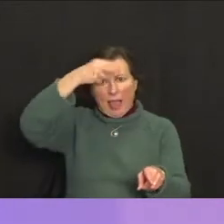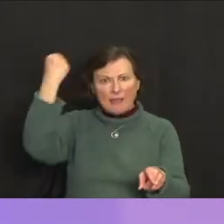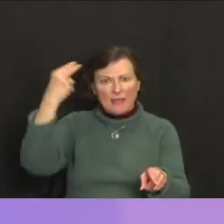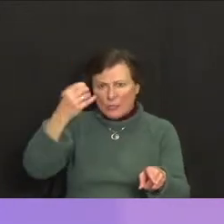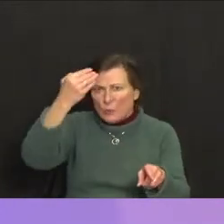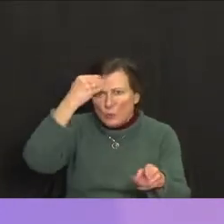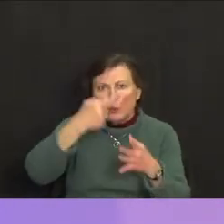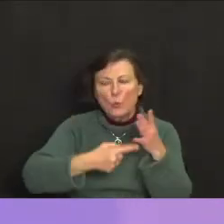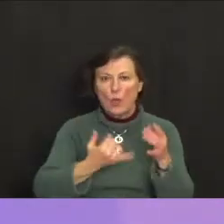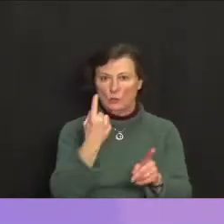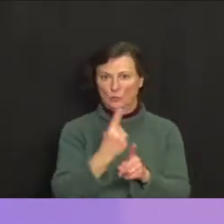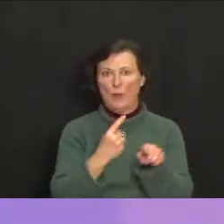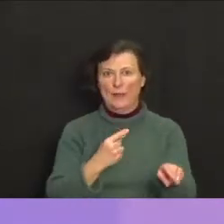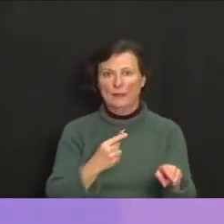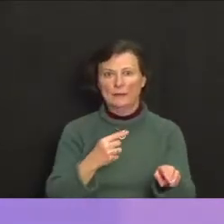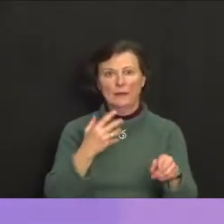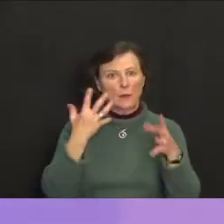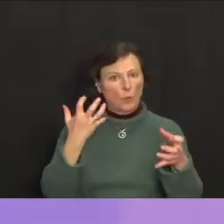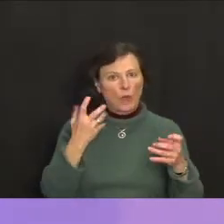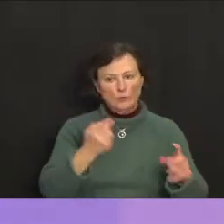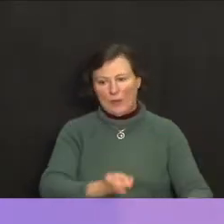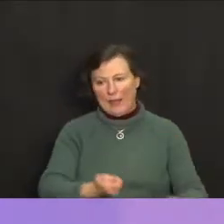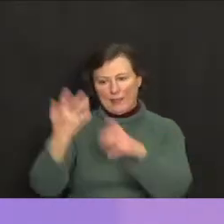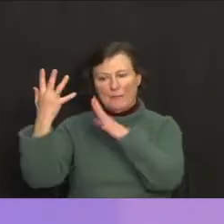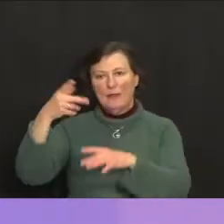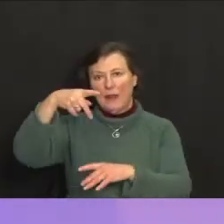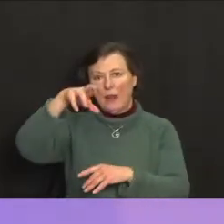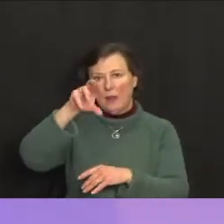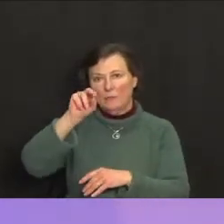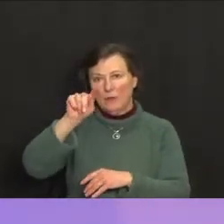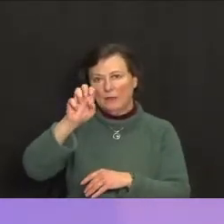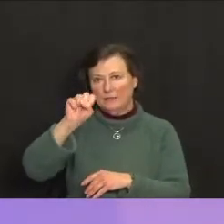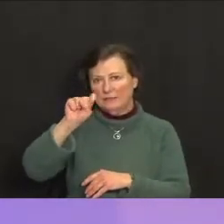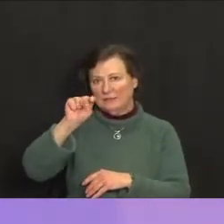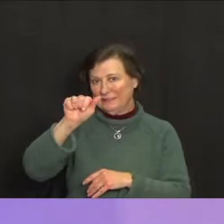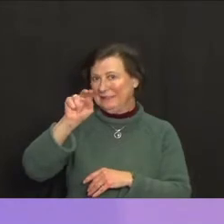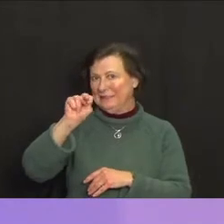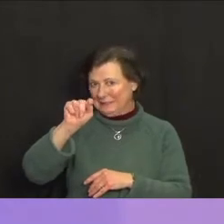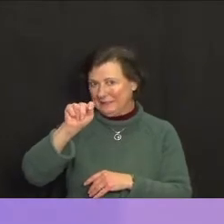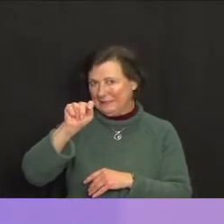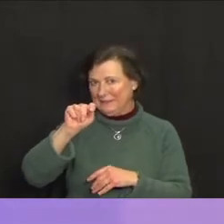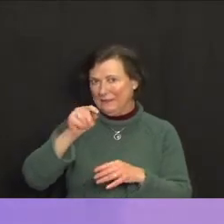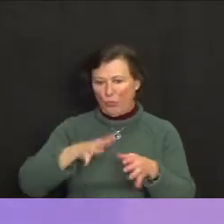He was determined to eliminate Protestantism from the land. Acting through his general George